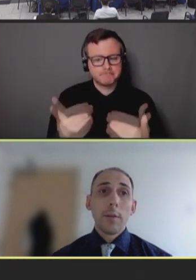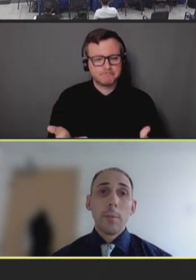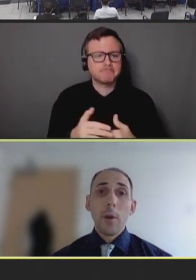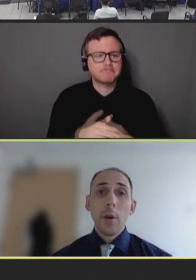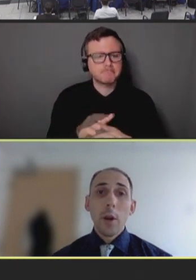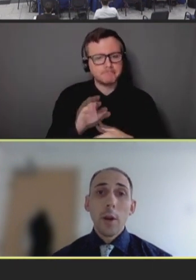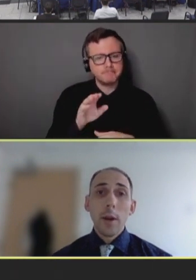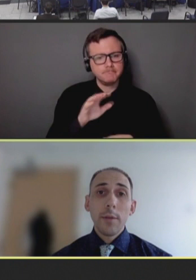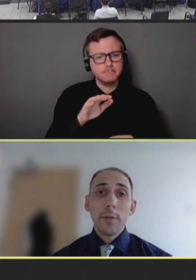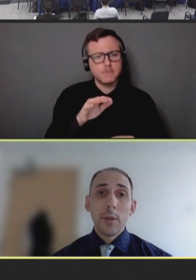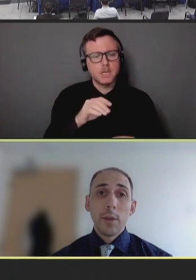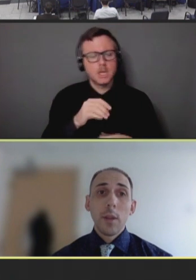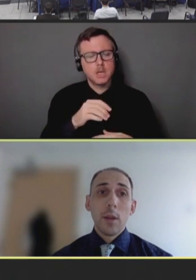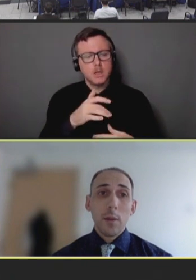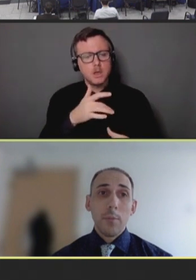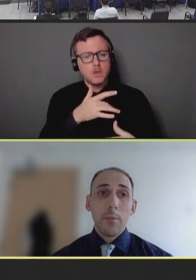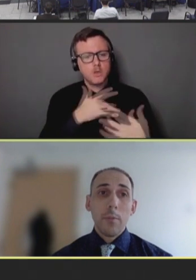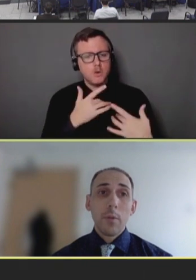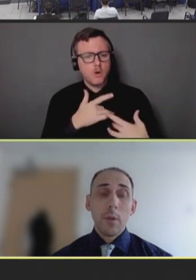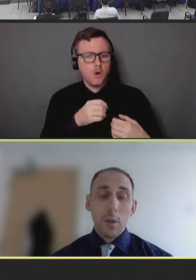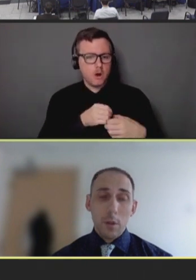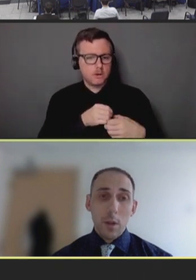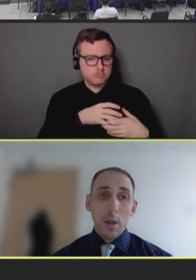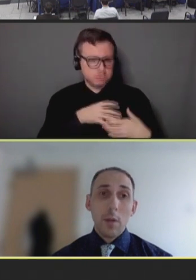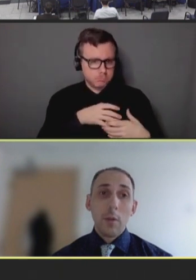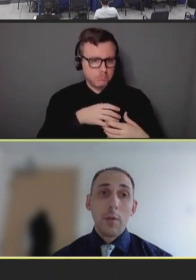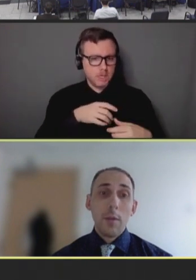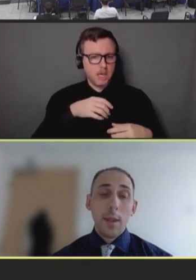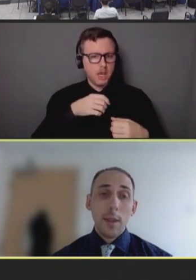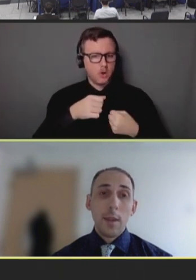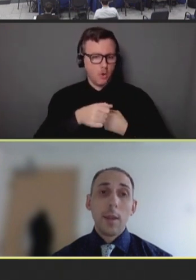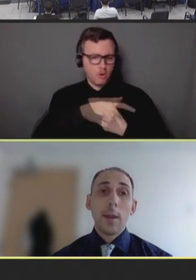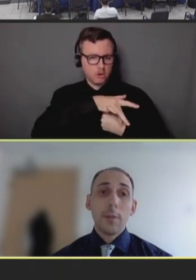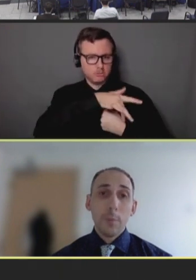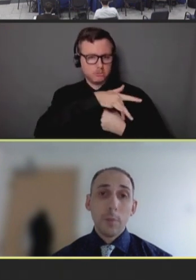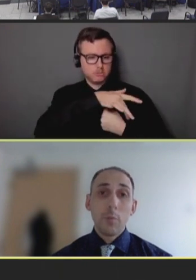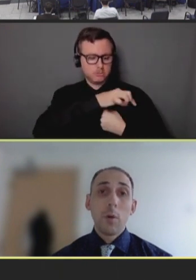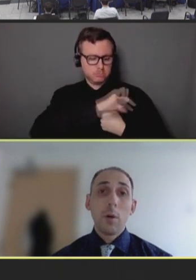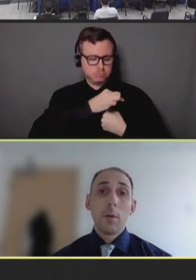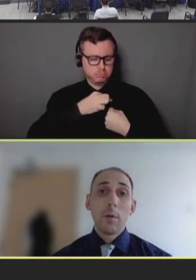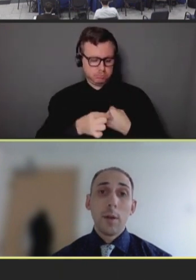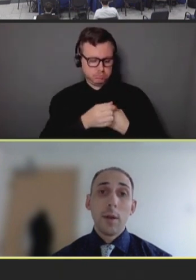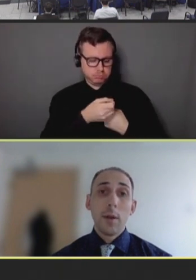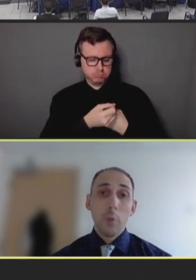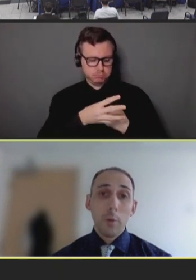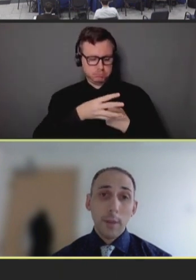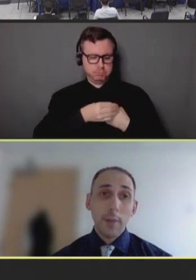Myocarditis and pericarditis, the estimates were imprecise.